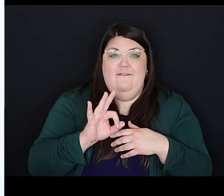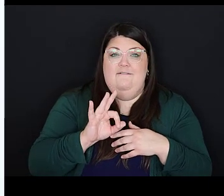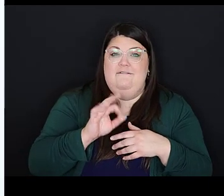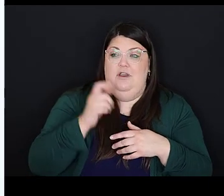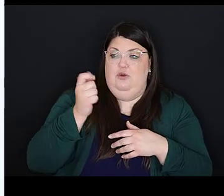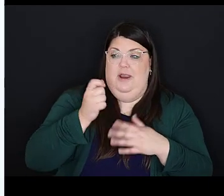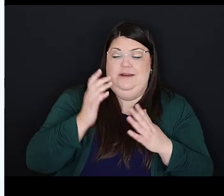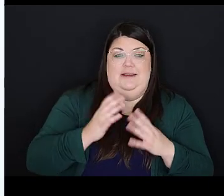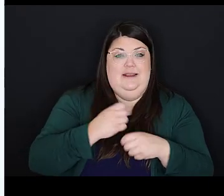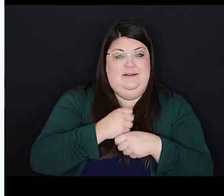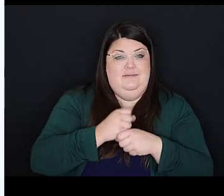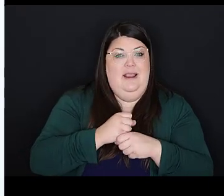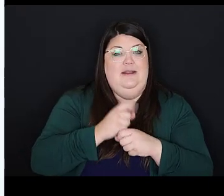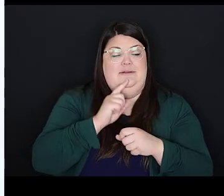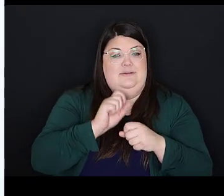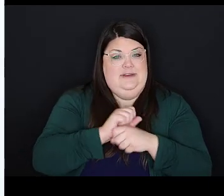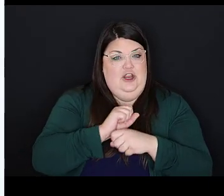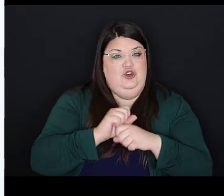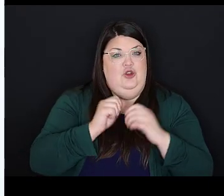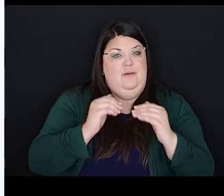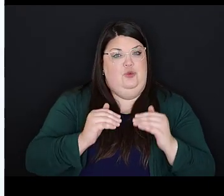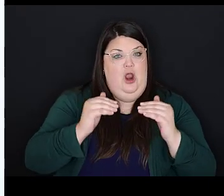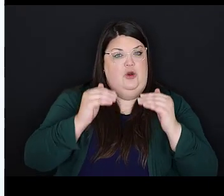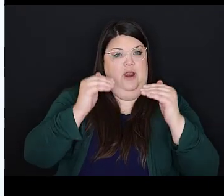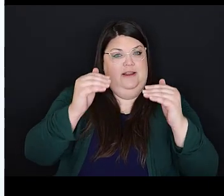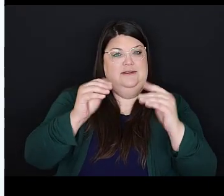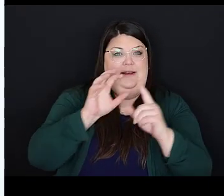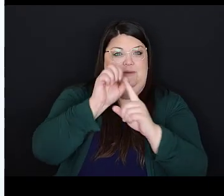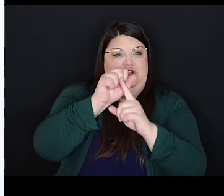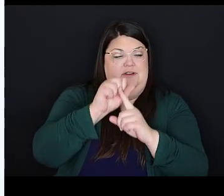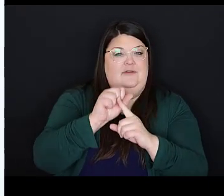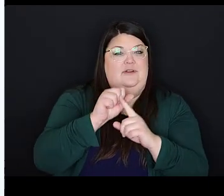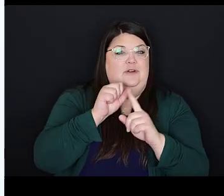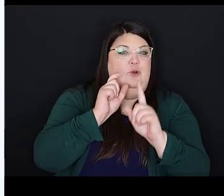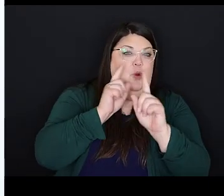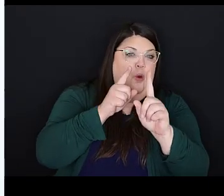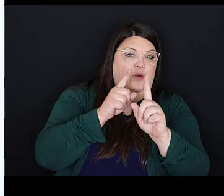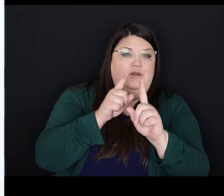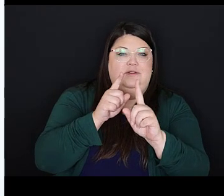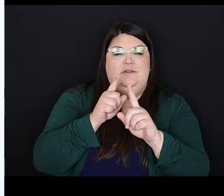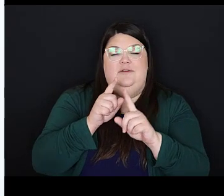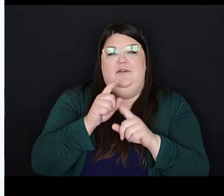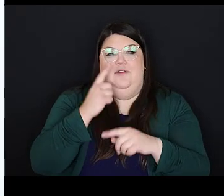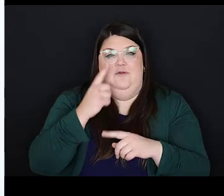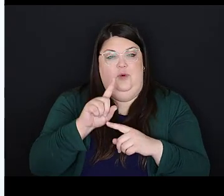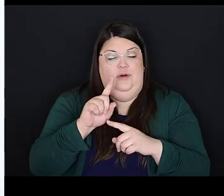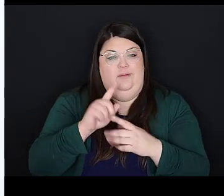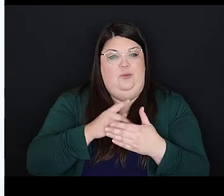substantial progress in achieving the goals and objectives of the project; whether the grantee